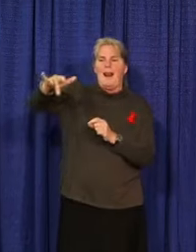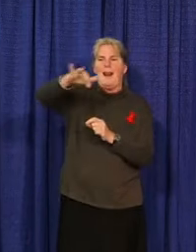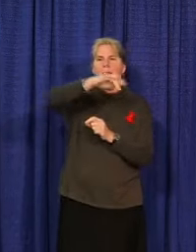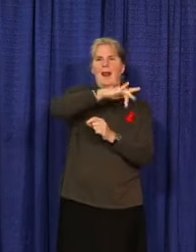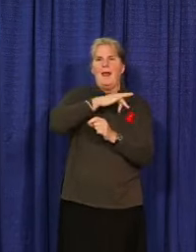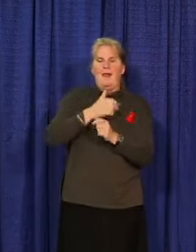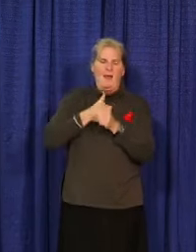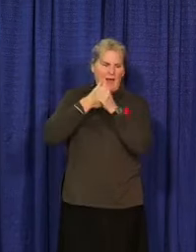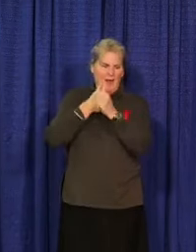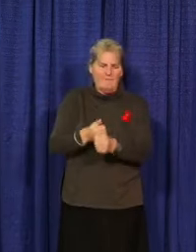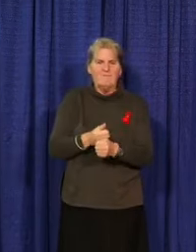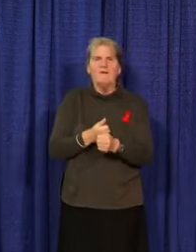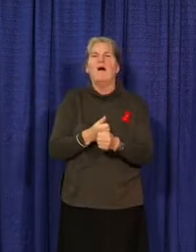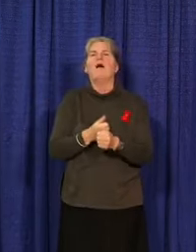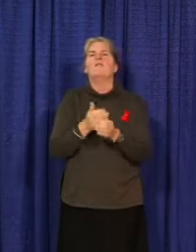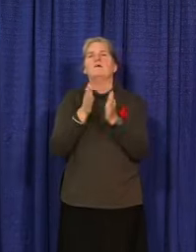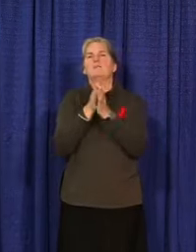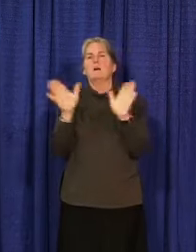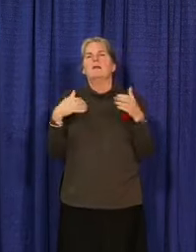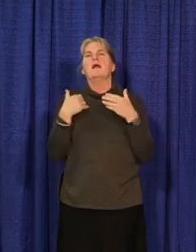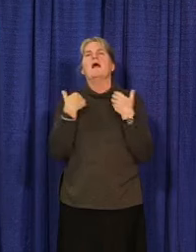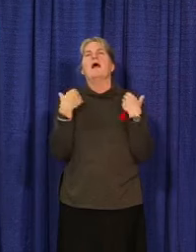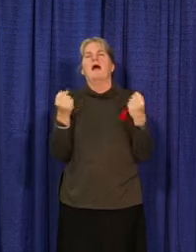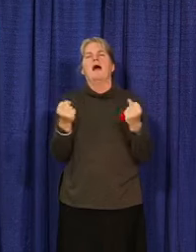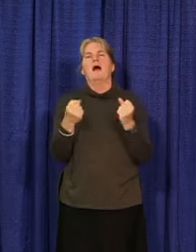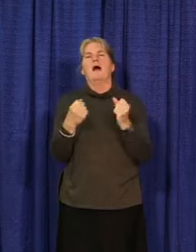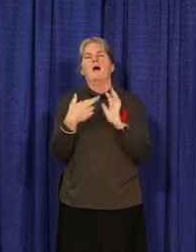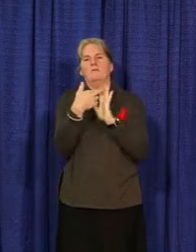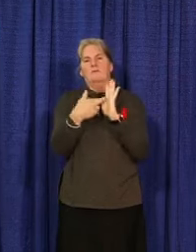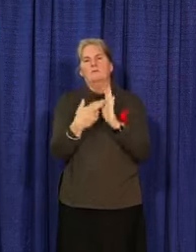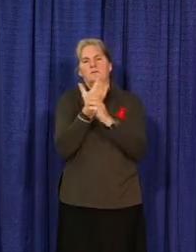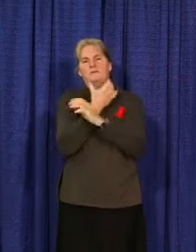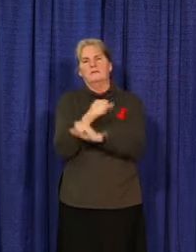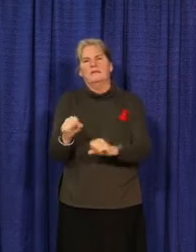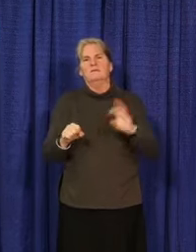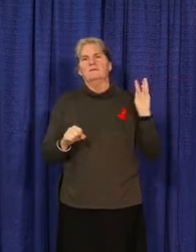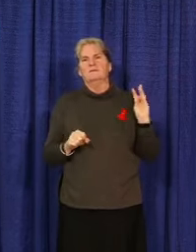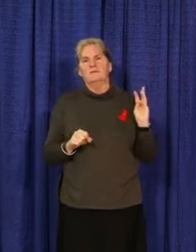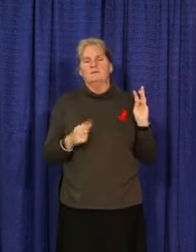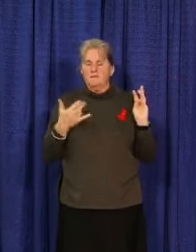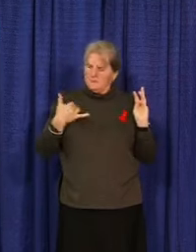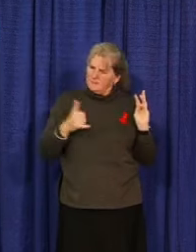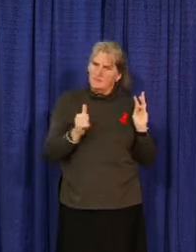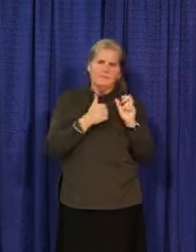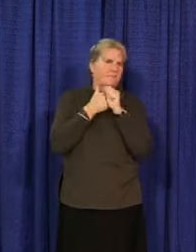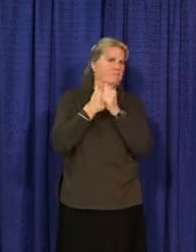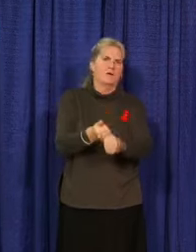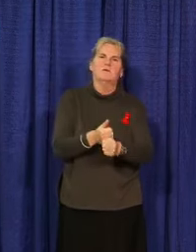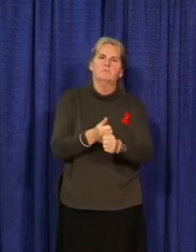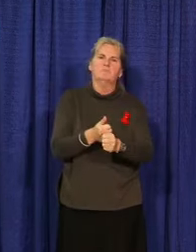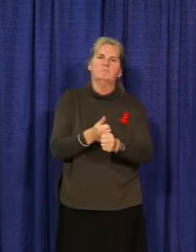follow the public health measures, the Safe Six, accordingly. That's all for my update. Thank you.